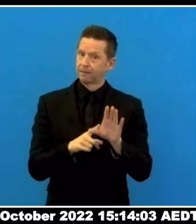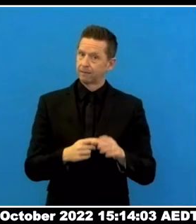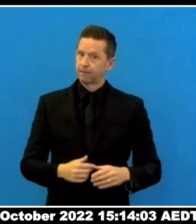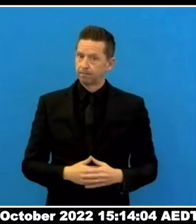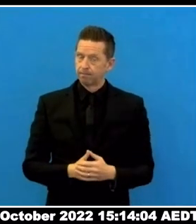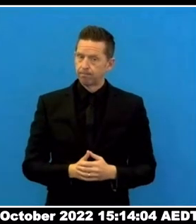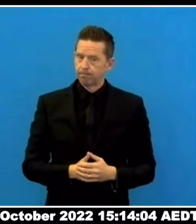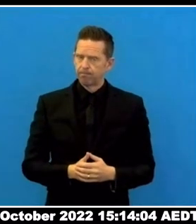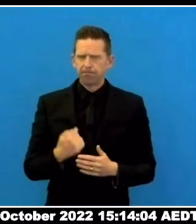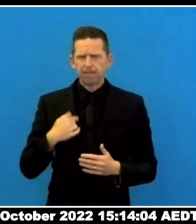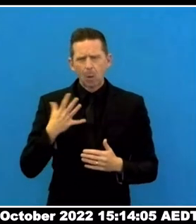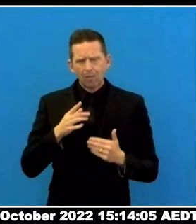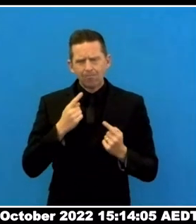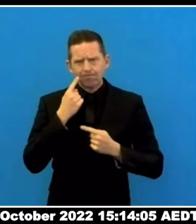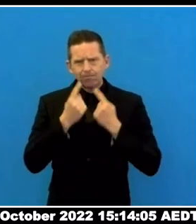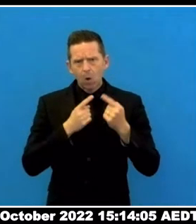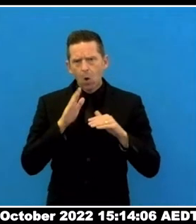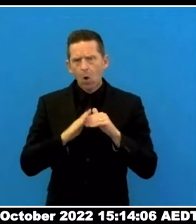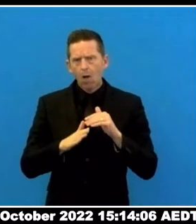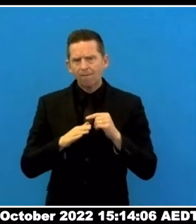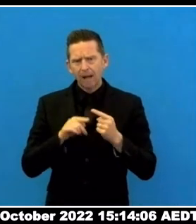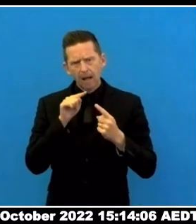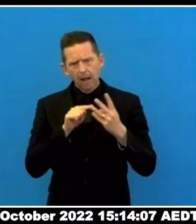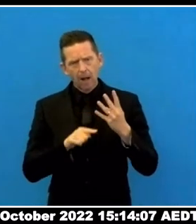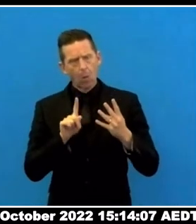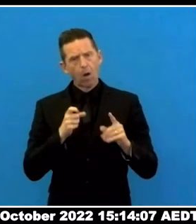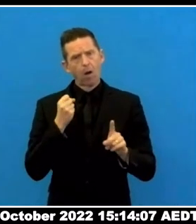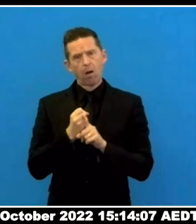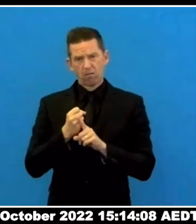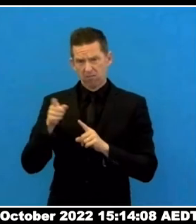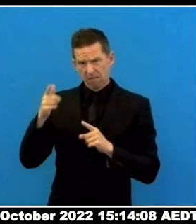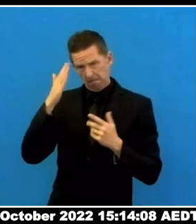I would like to speak about significant effect of mental health